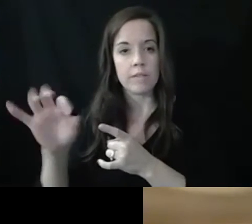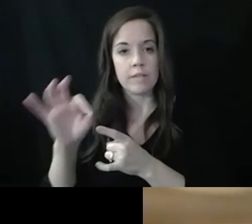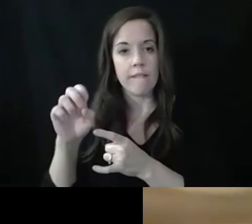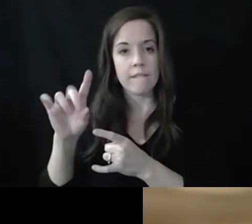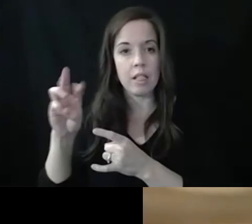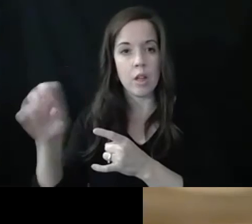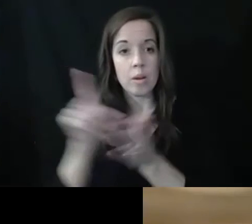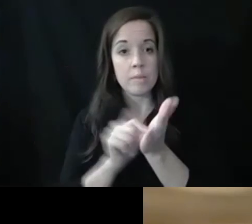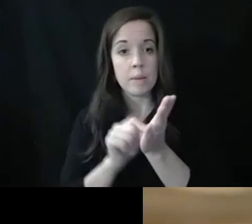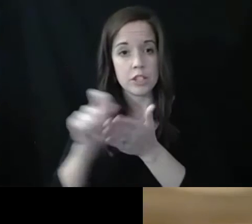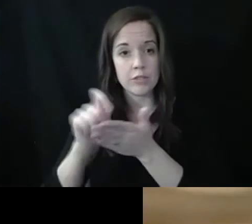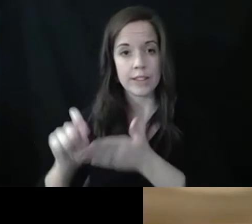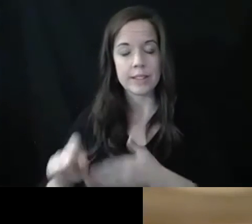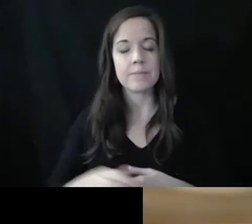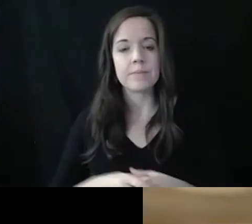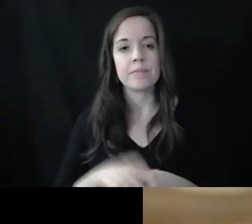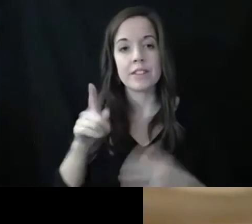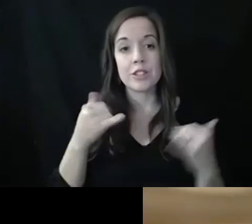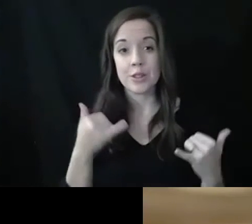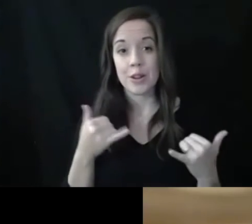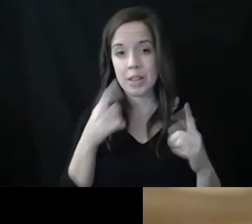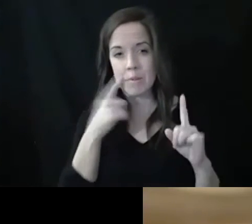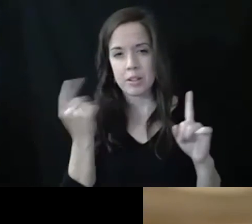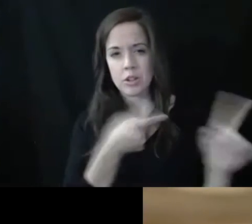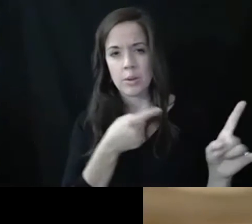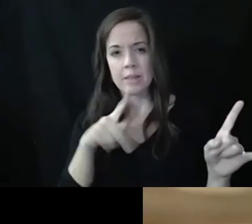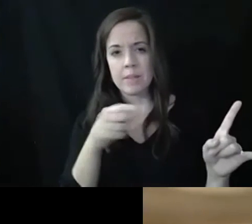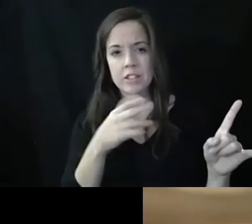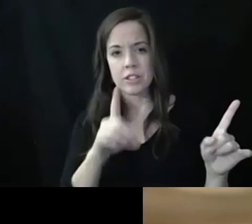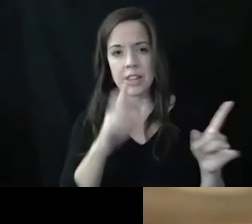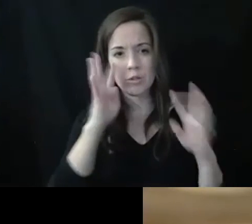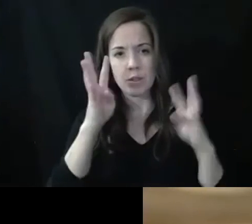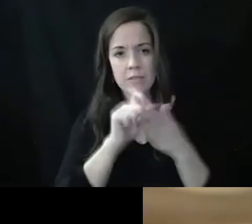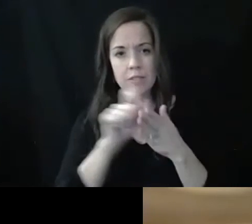and Writing. She is currently pursuing a PhD in creative writing at the University of Cincinnati,